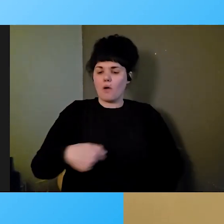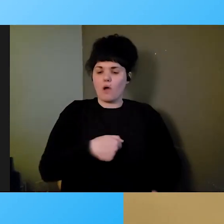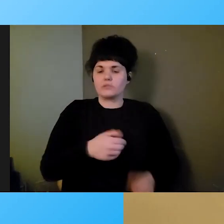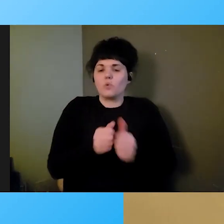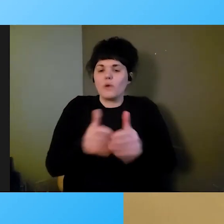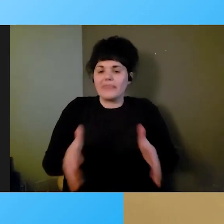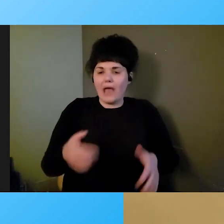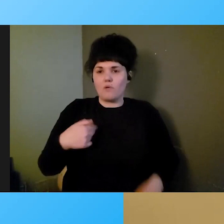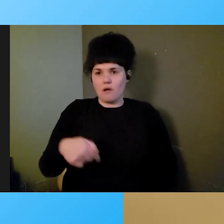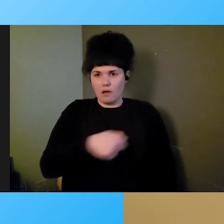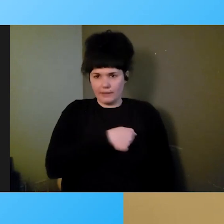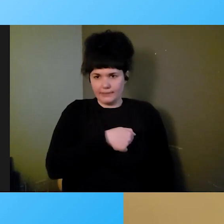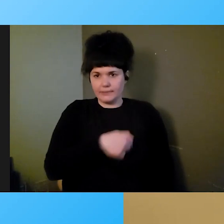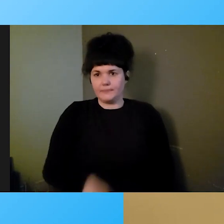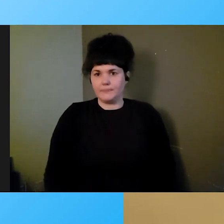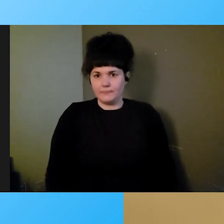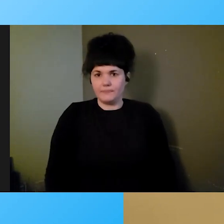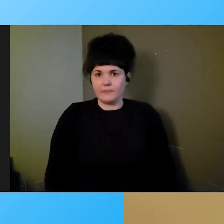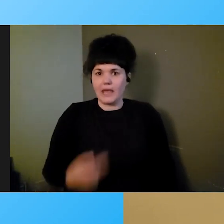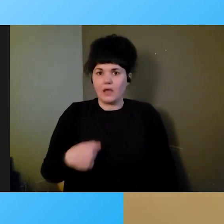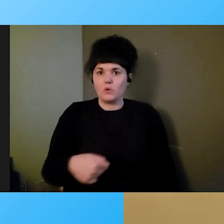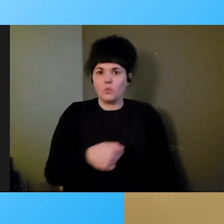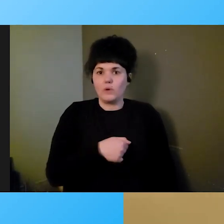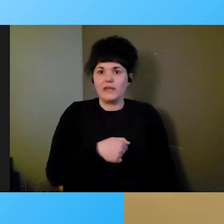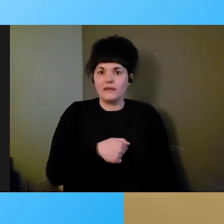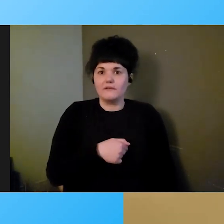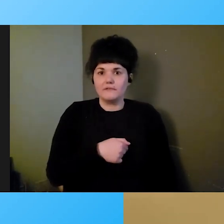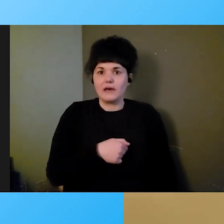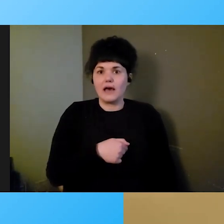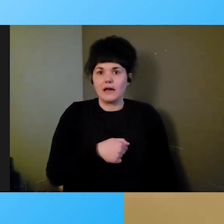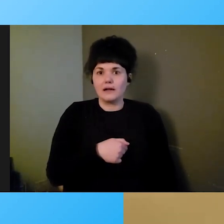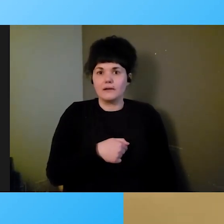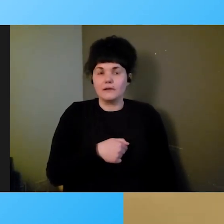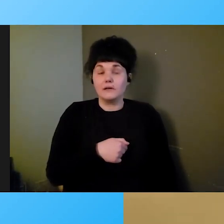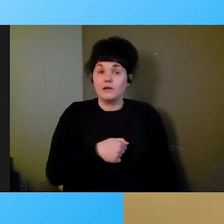actually even sort of ended that to very simply nothing without